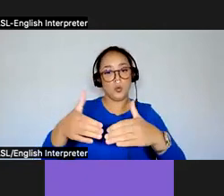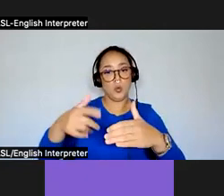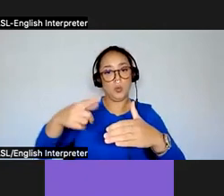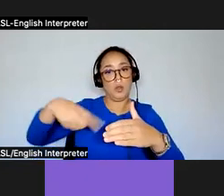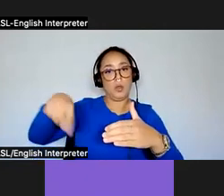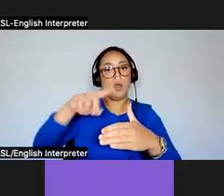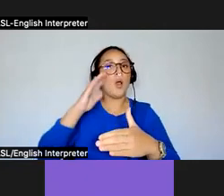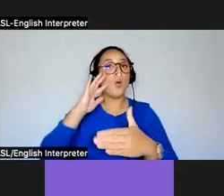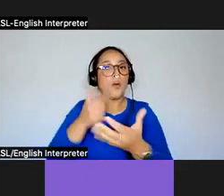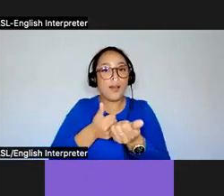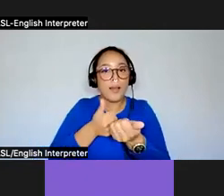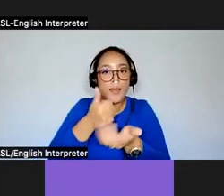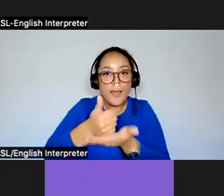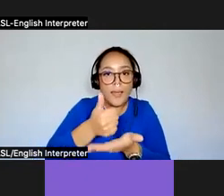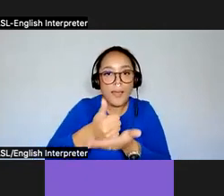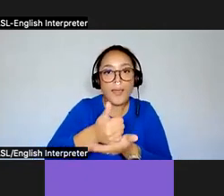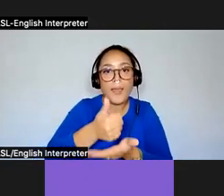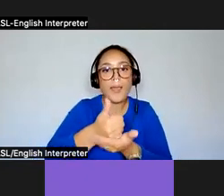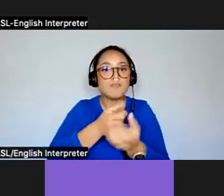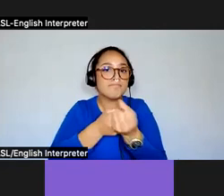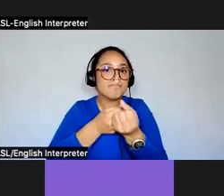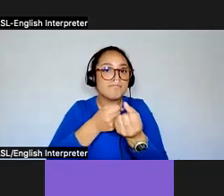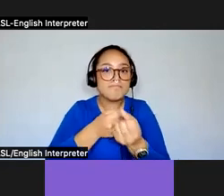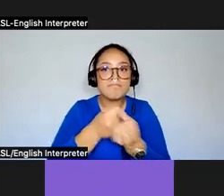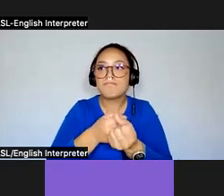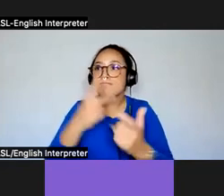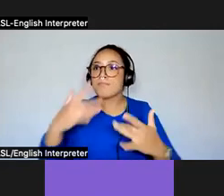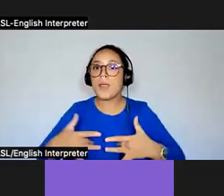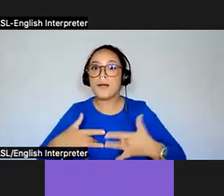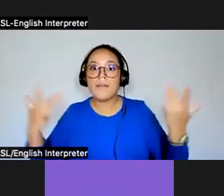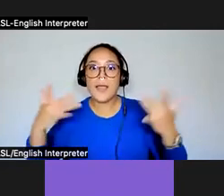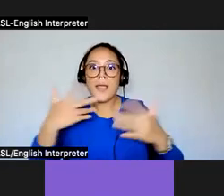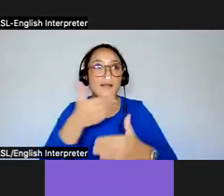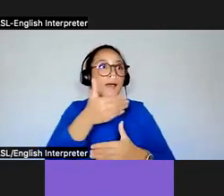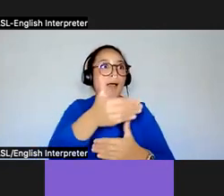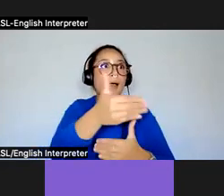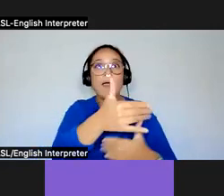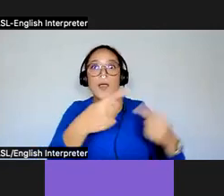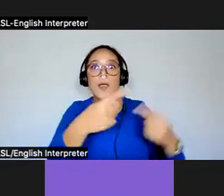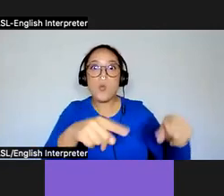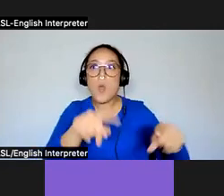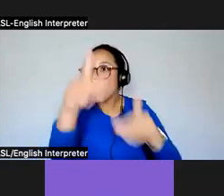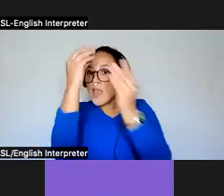get the word of word out about the events happening in their local community.